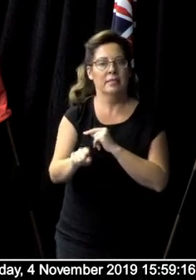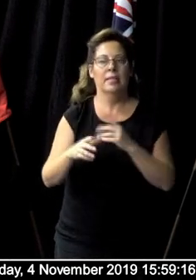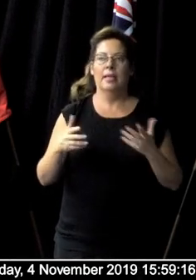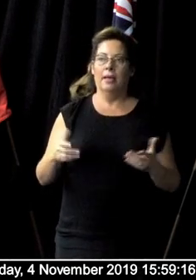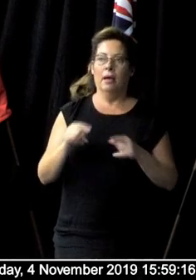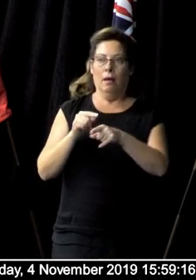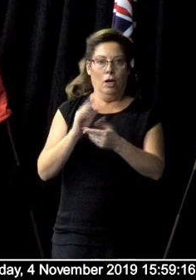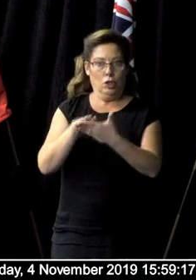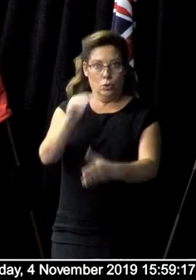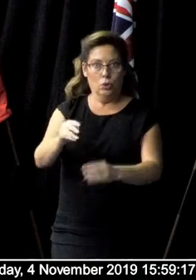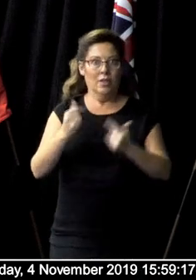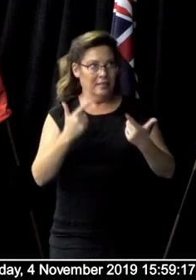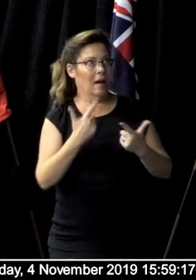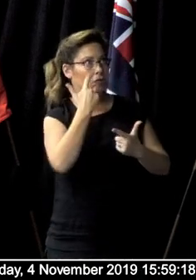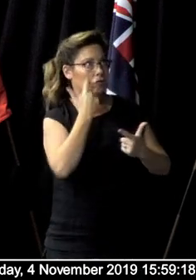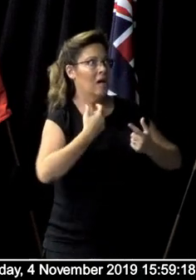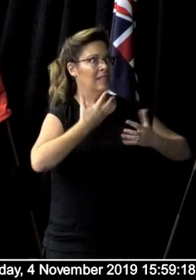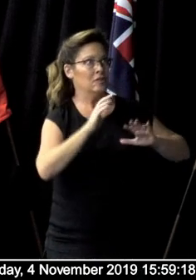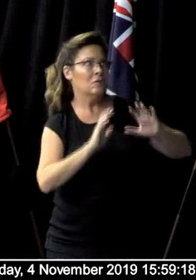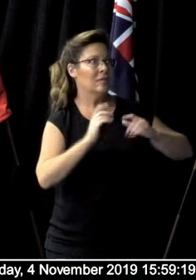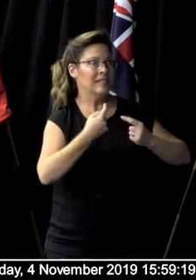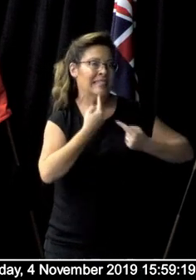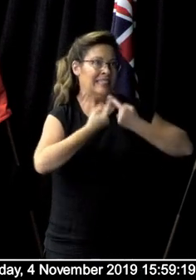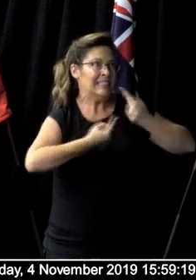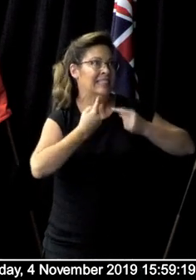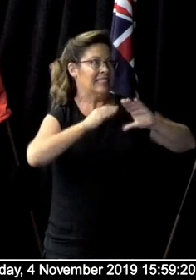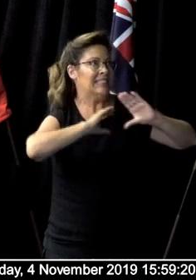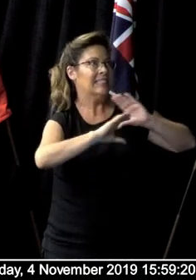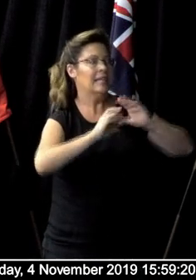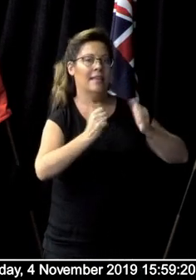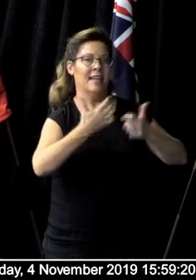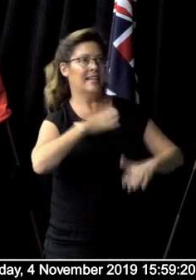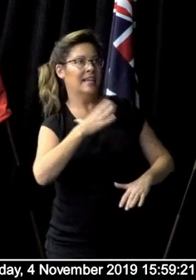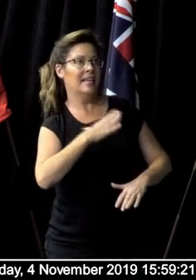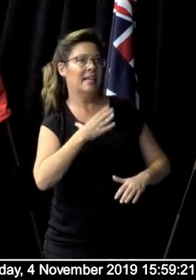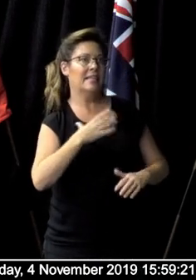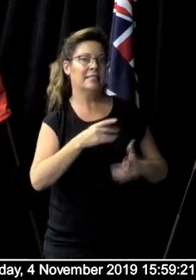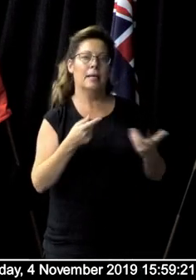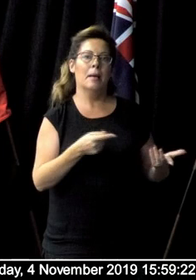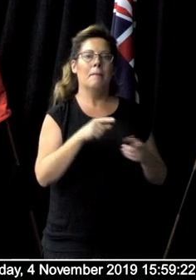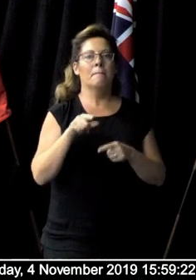their needs, and it's being seen as something inherent to autism,